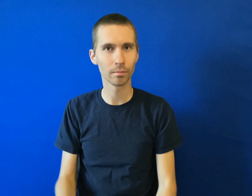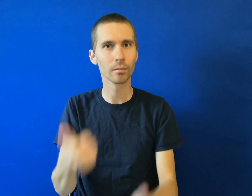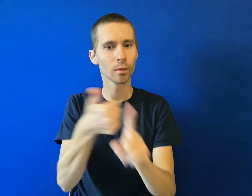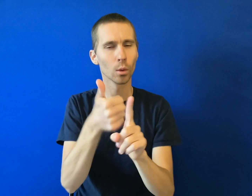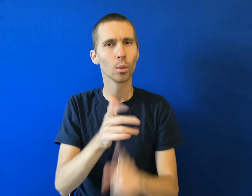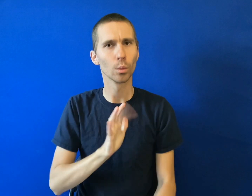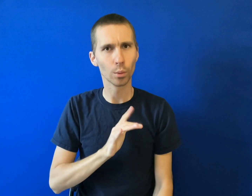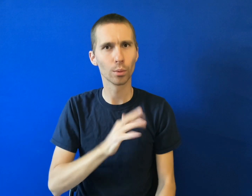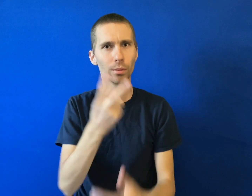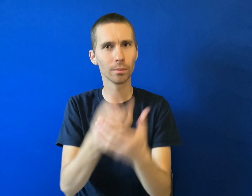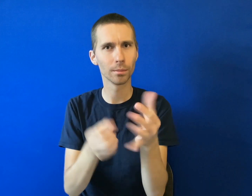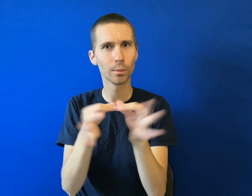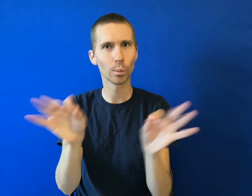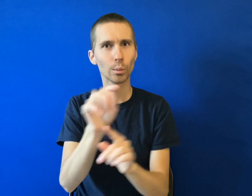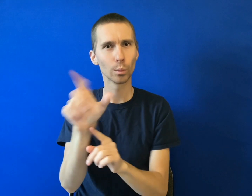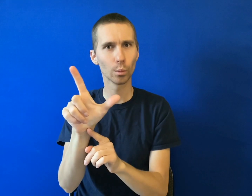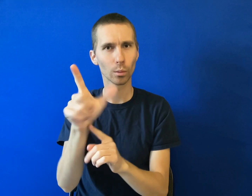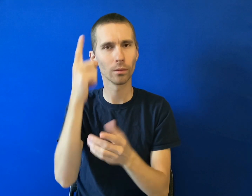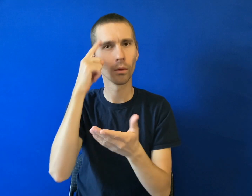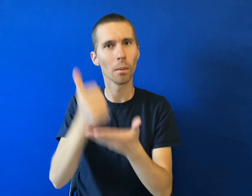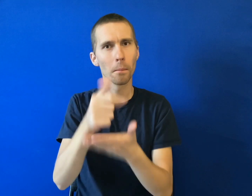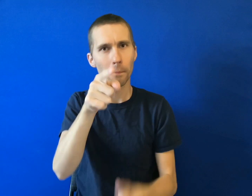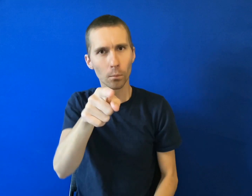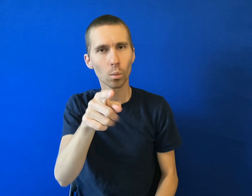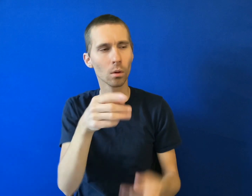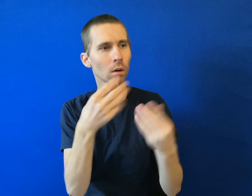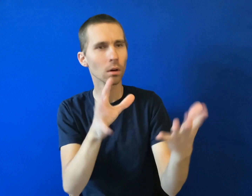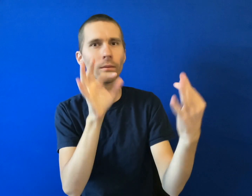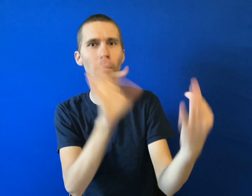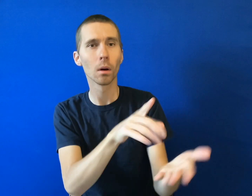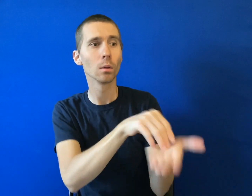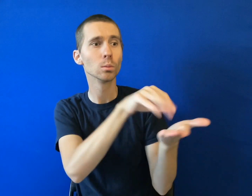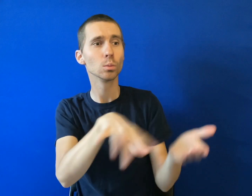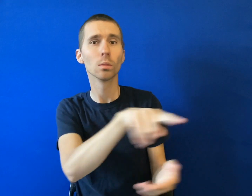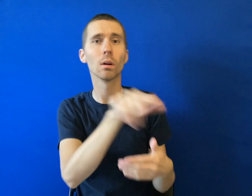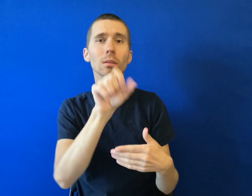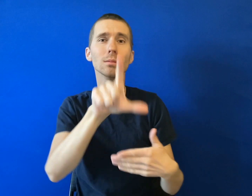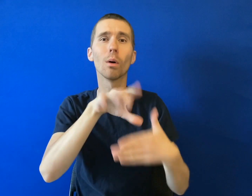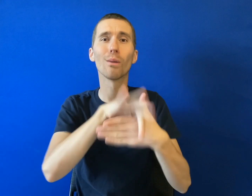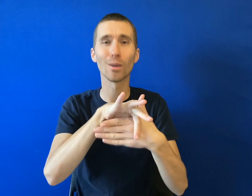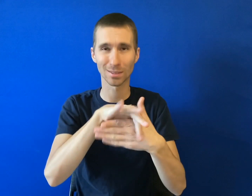ELAN is a useful tool that allows you to provide feedback on students' ASL content.